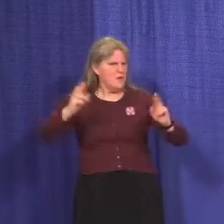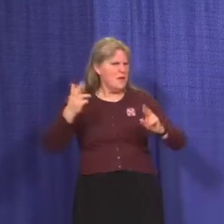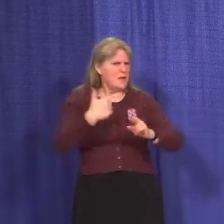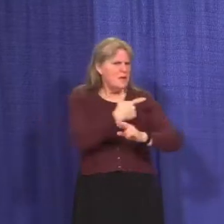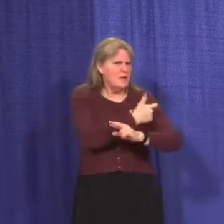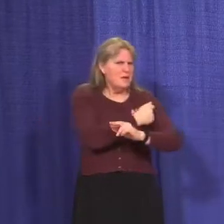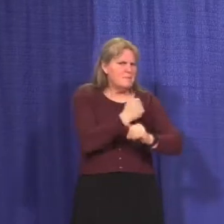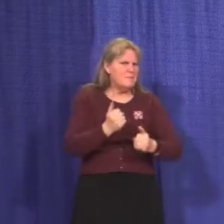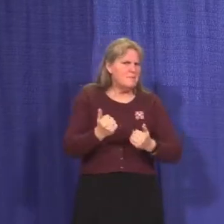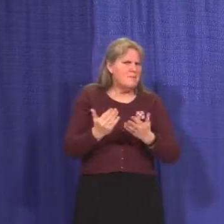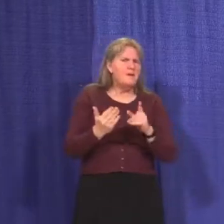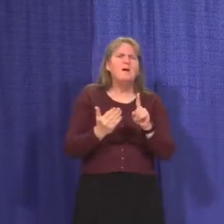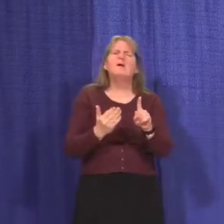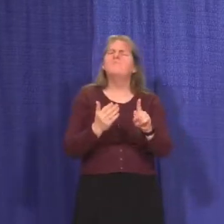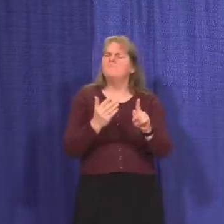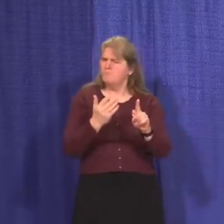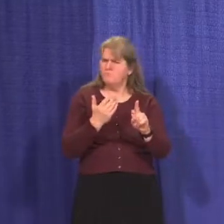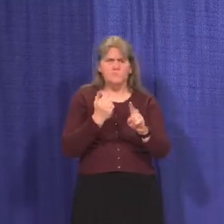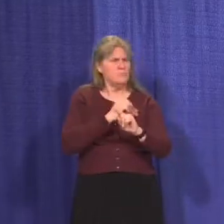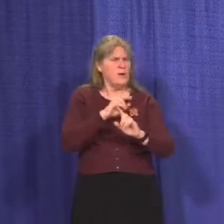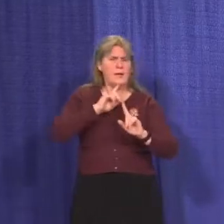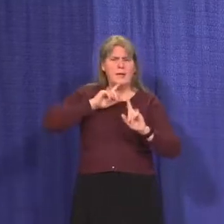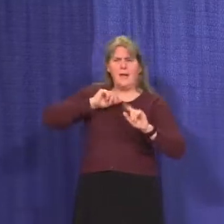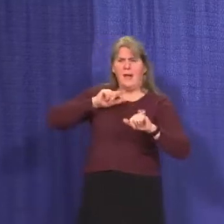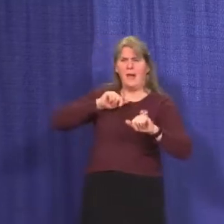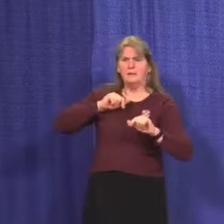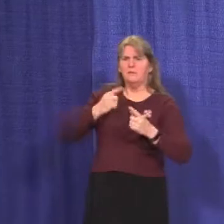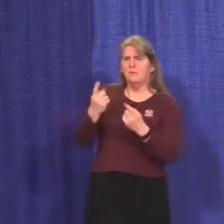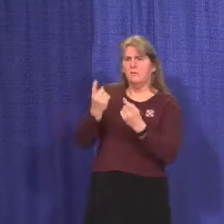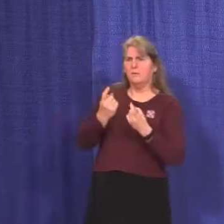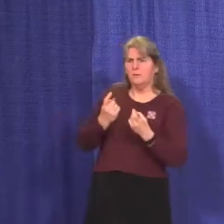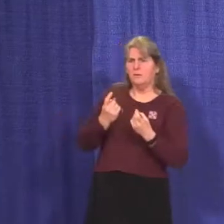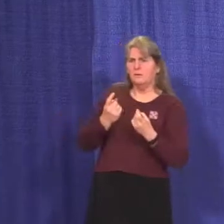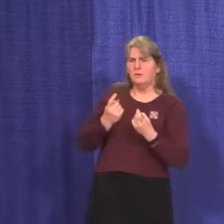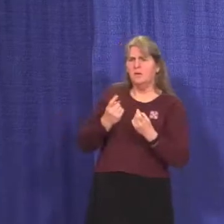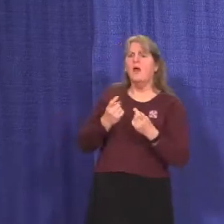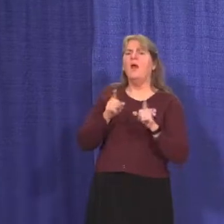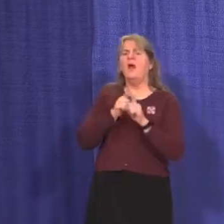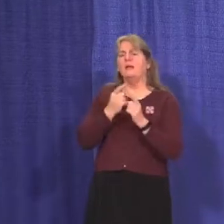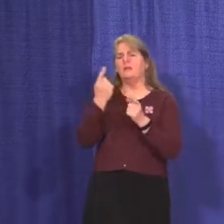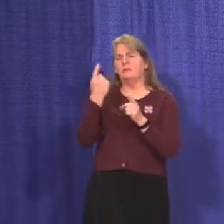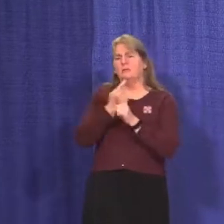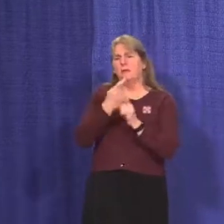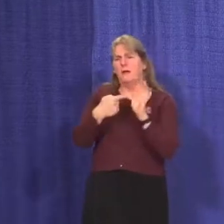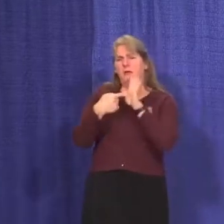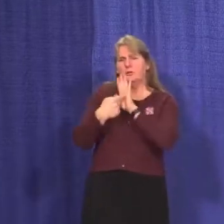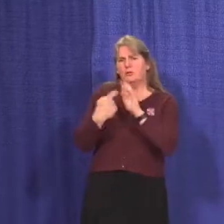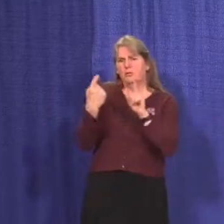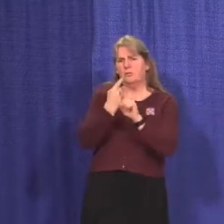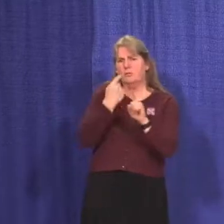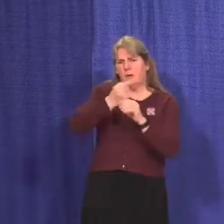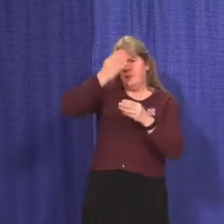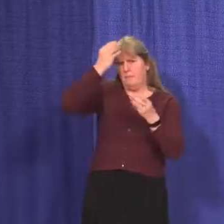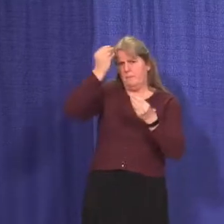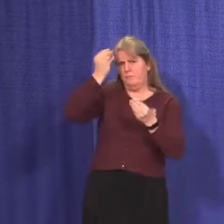those questions and point you to reliable sources. Everyone should check their